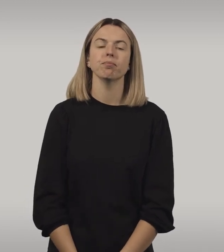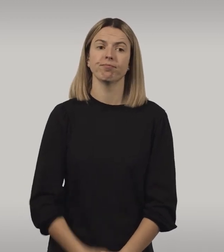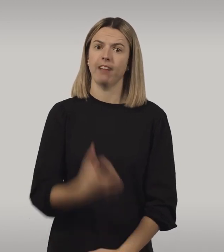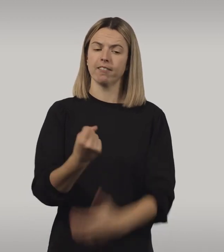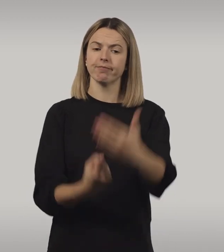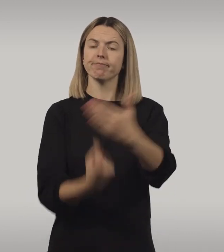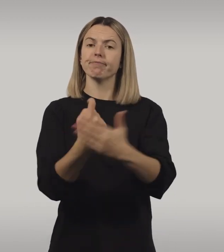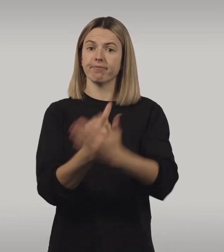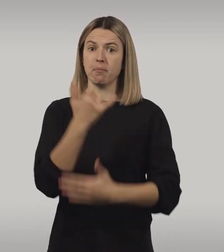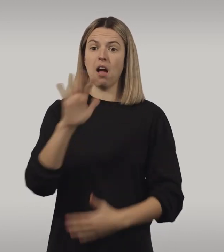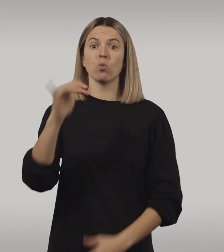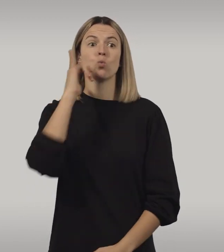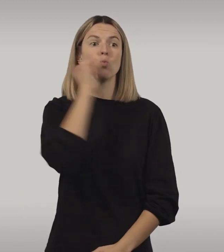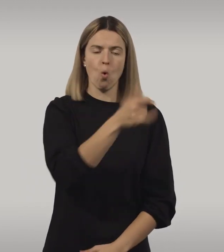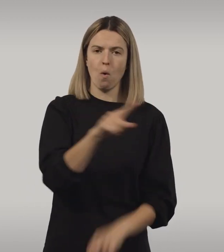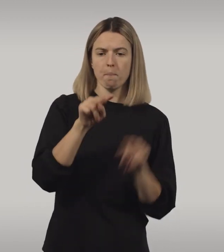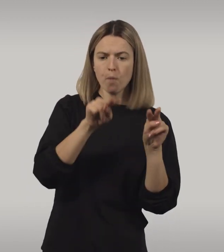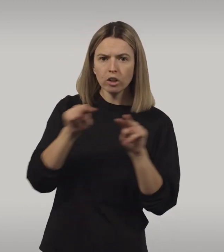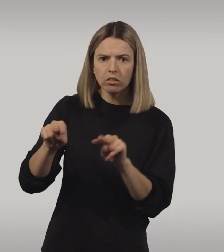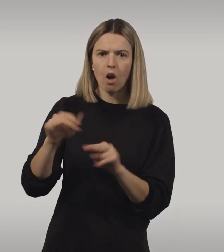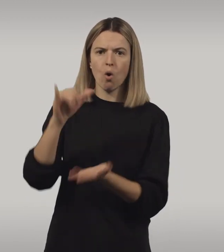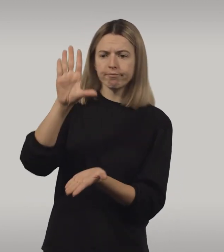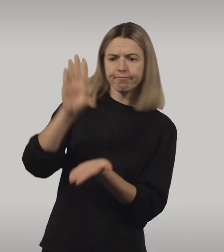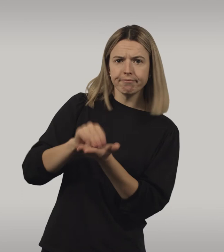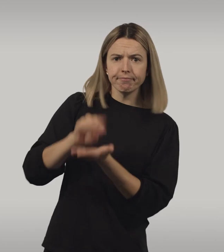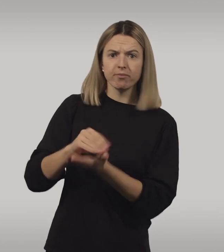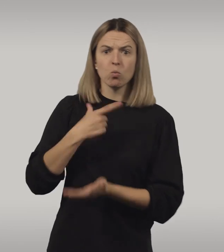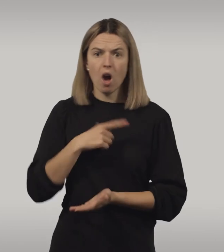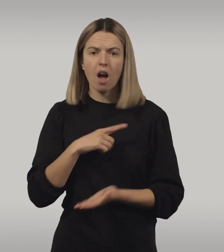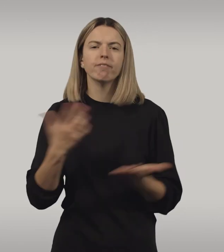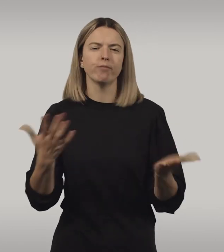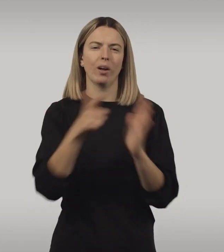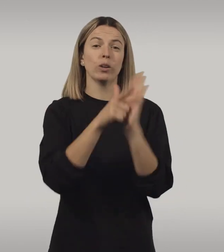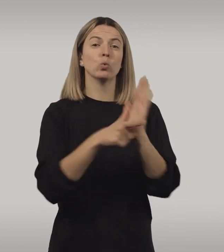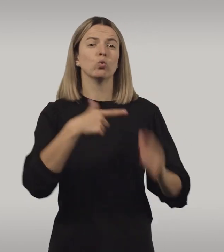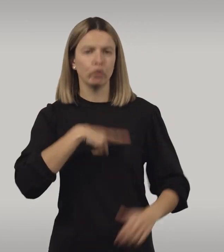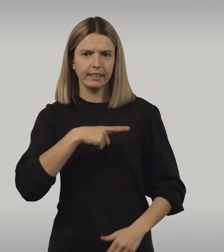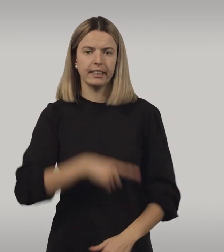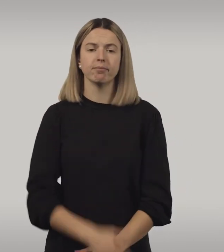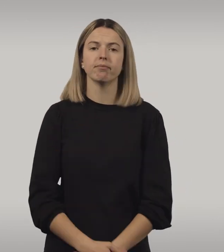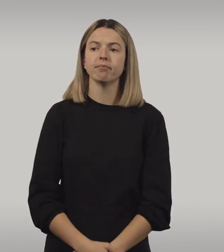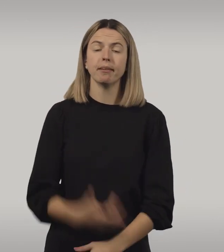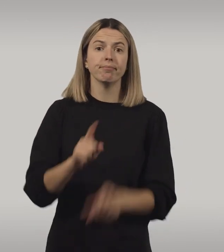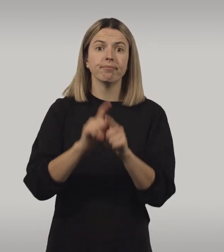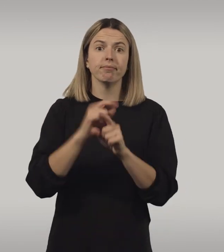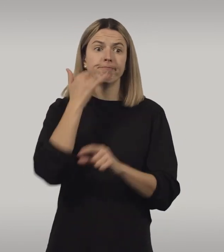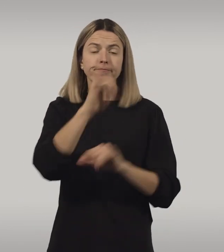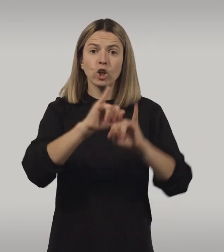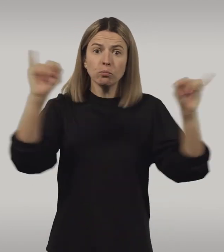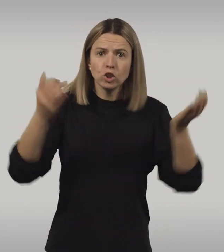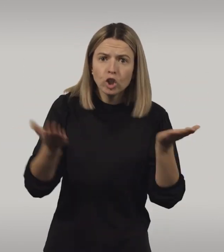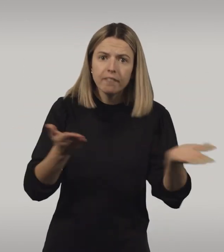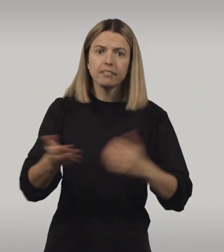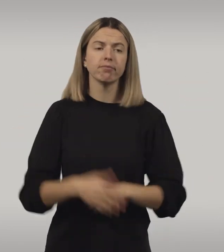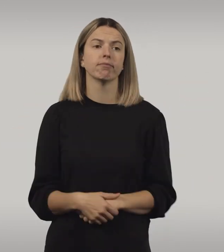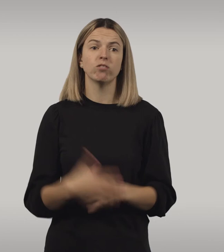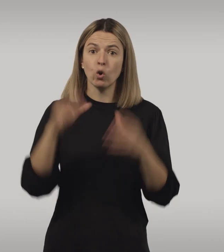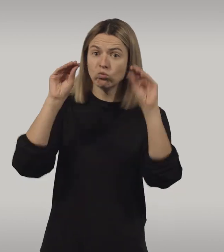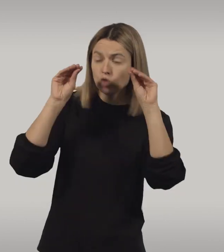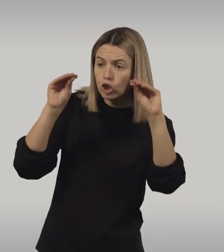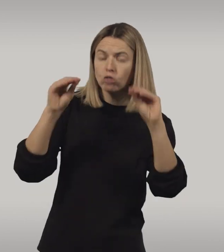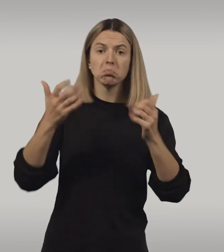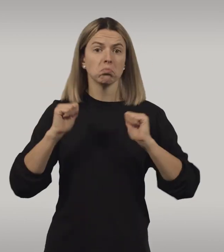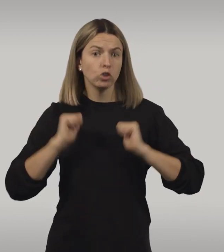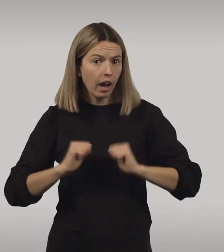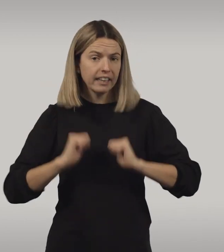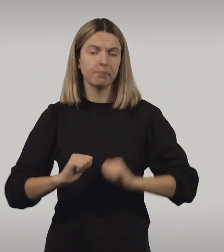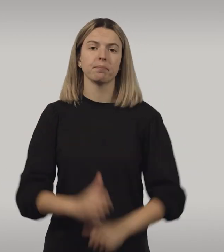when calling emergency services, or for coaching and training purposes; and,